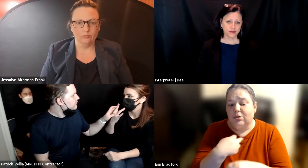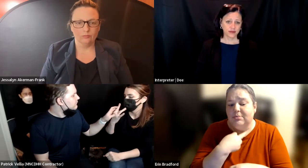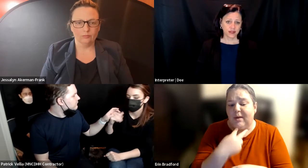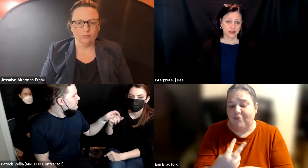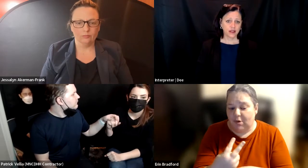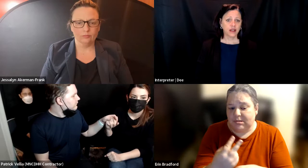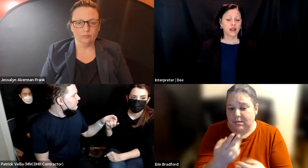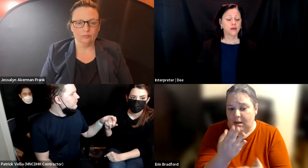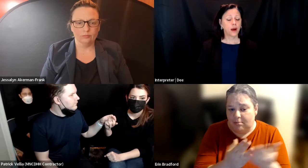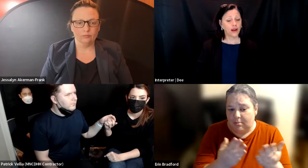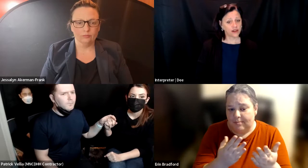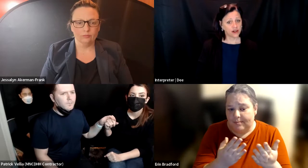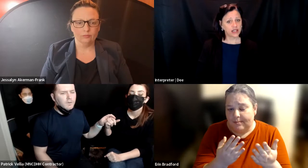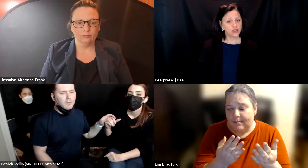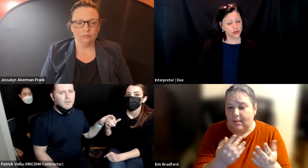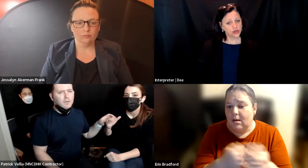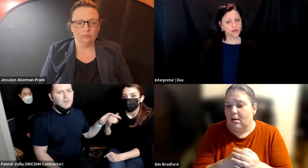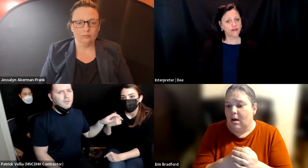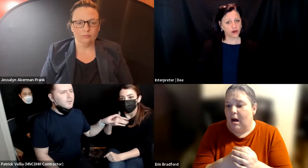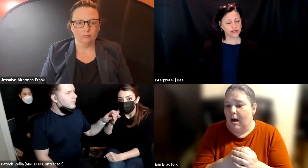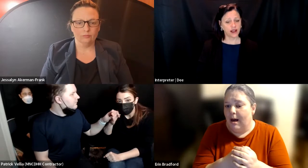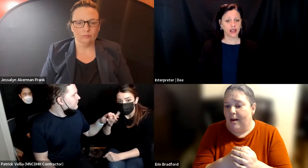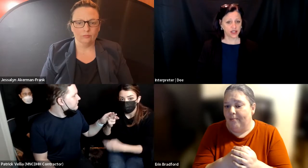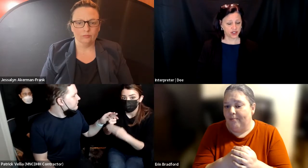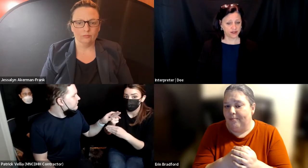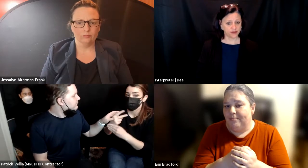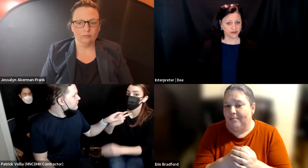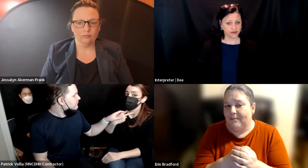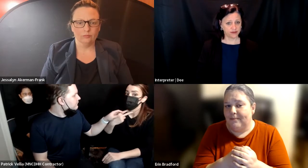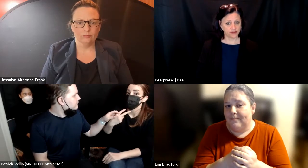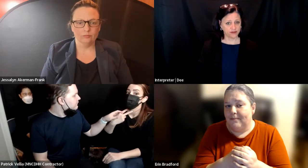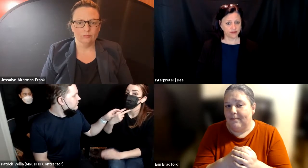Now, outside of work, I prefer to use sign language.